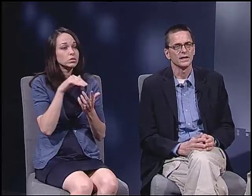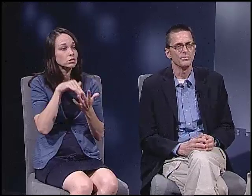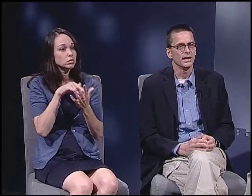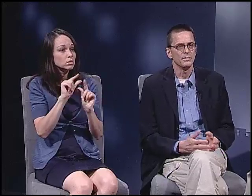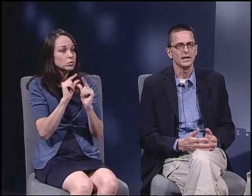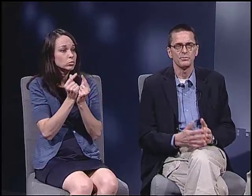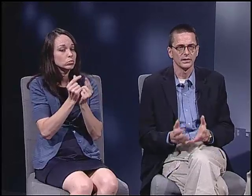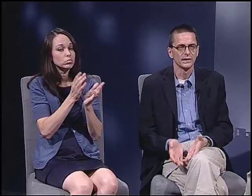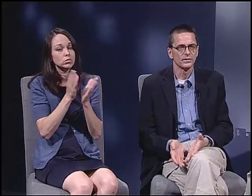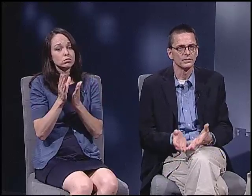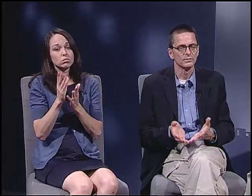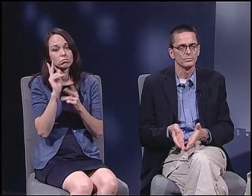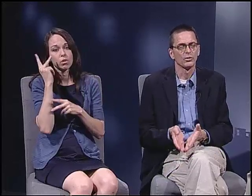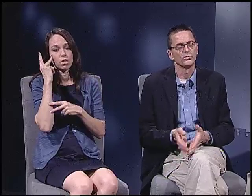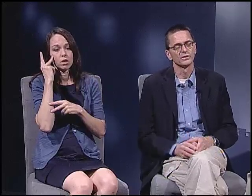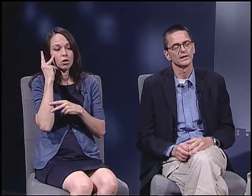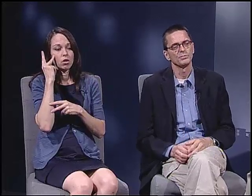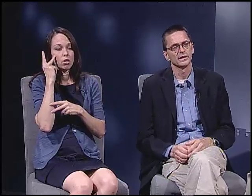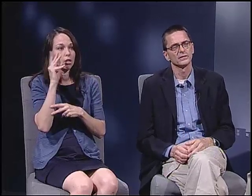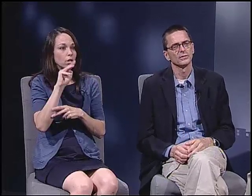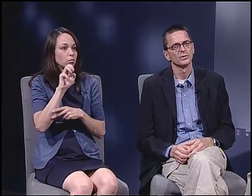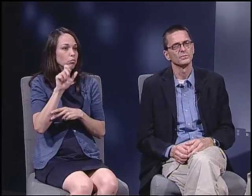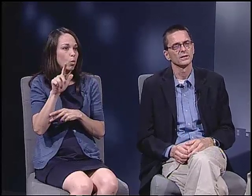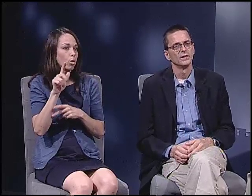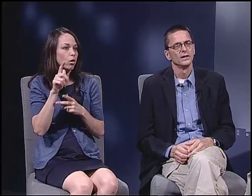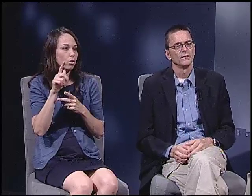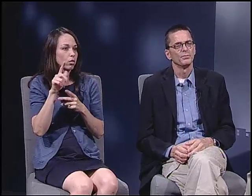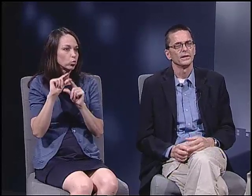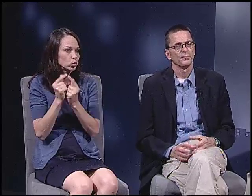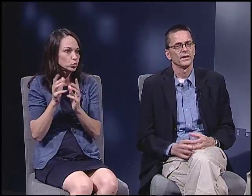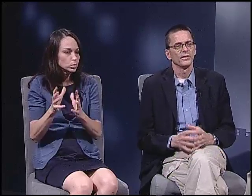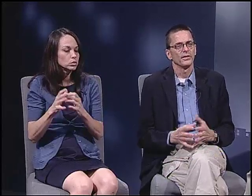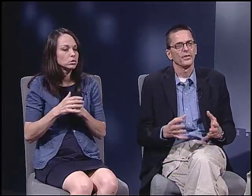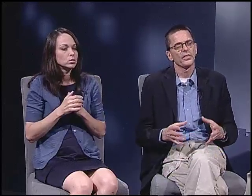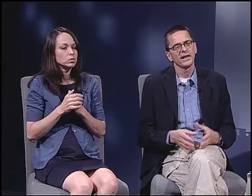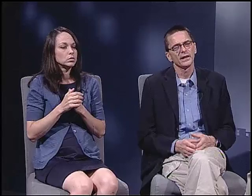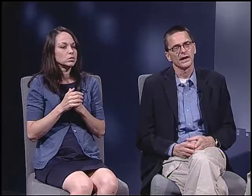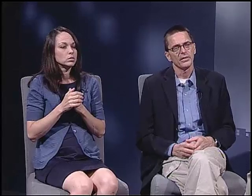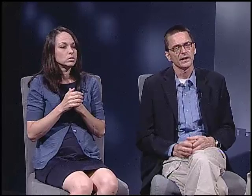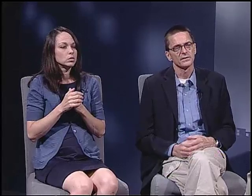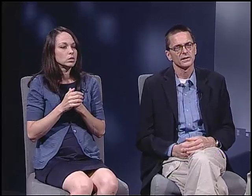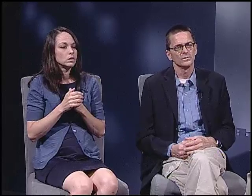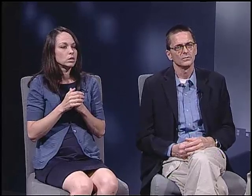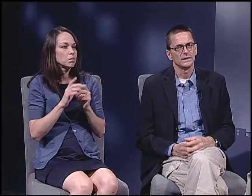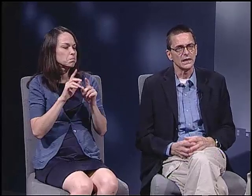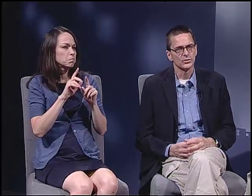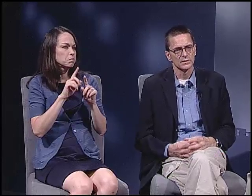they may be political-- more overtly political groups. But the thing that I think is so dangerous